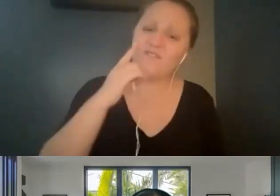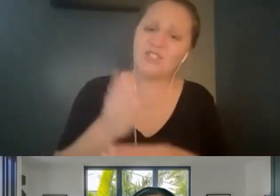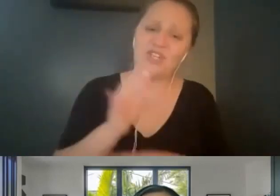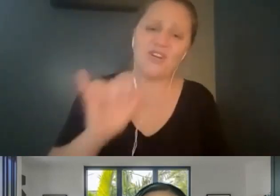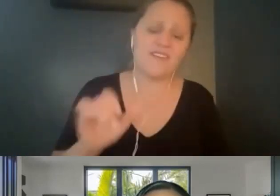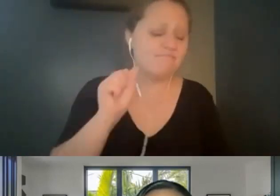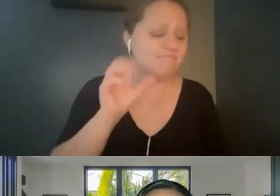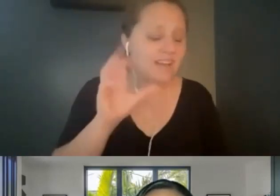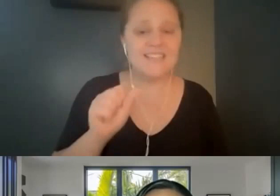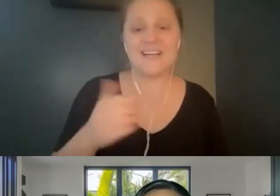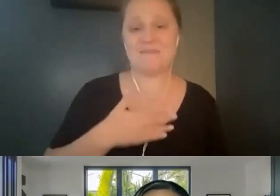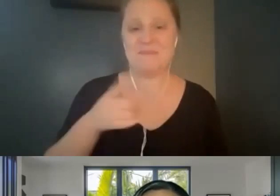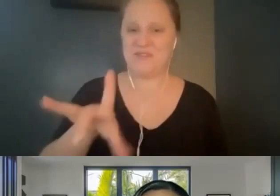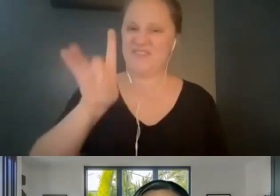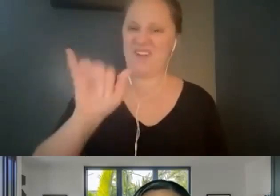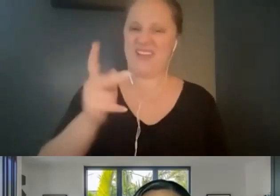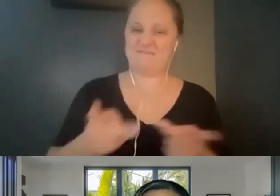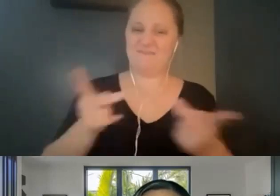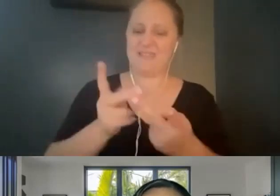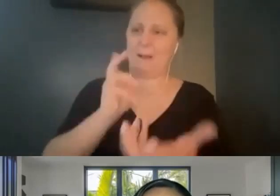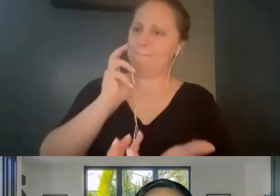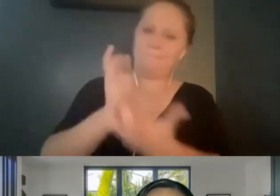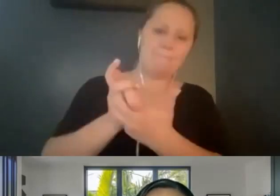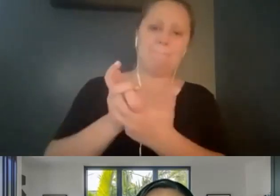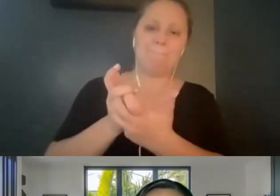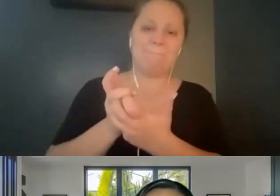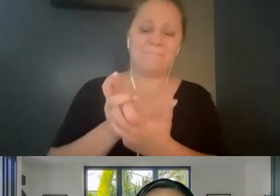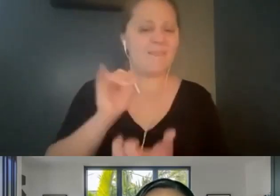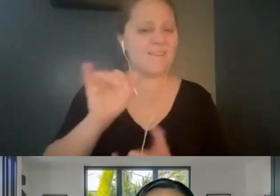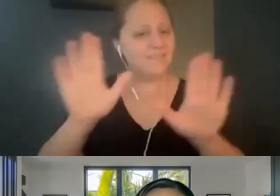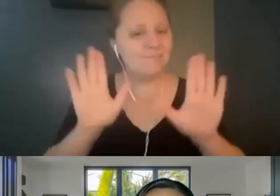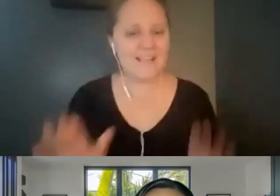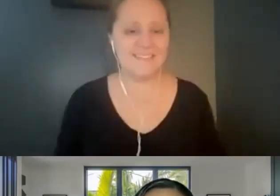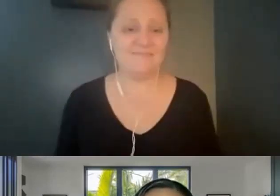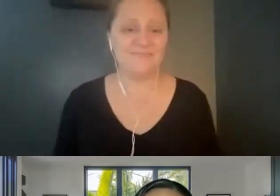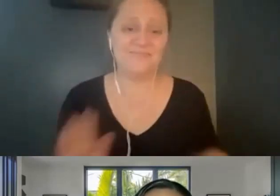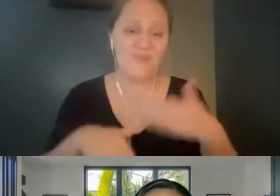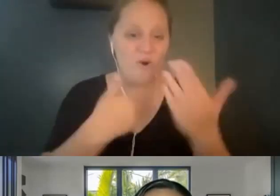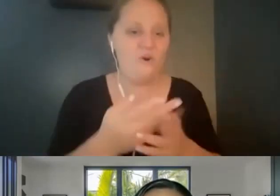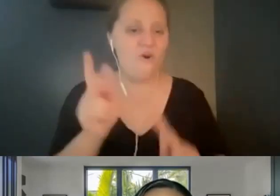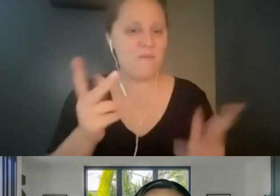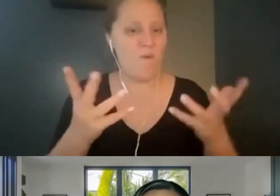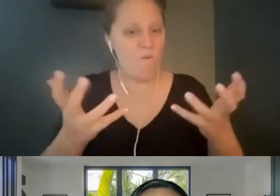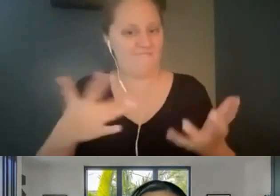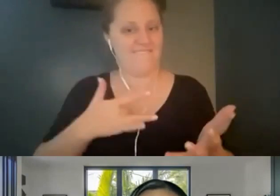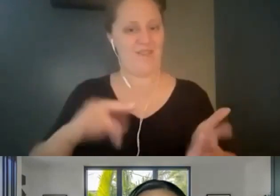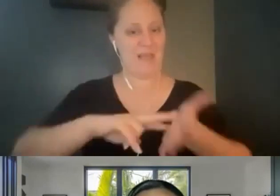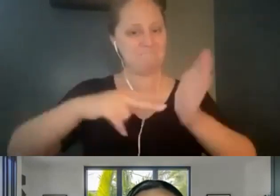so glad you found your place where you're at. That's wonderful. Everyone wants to feel purposeful and appreciated. So, I'm glad that they